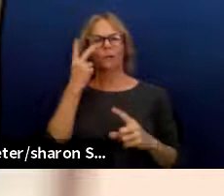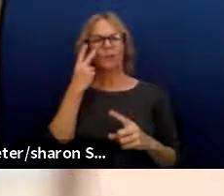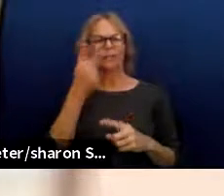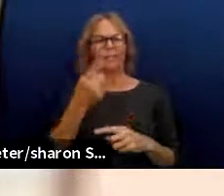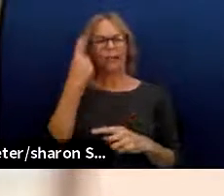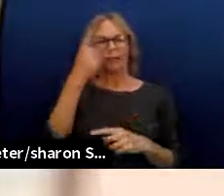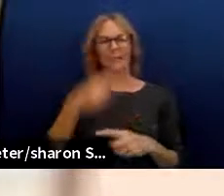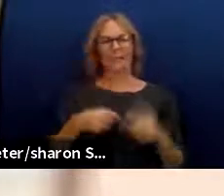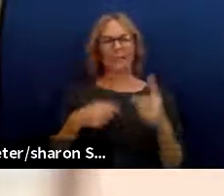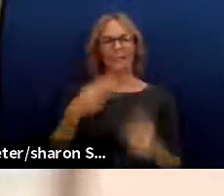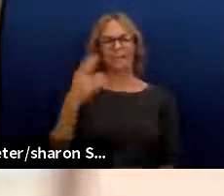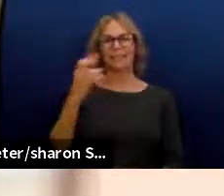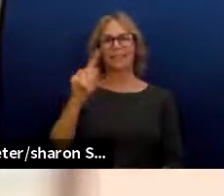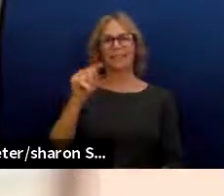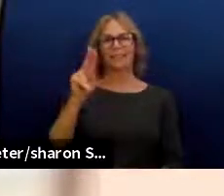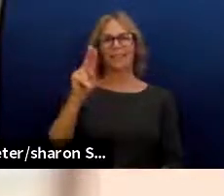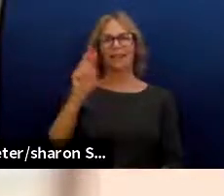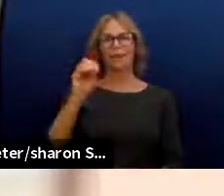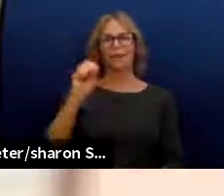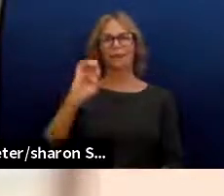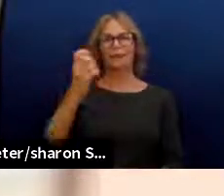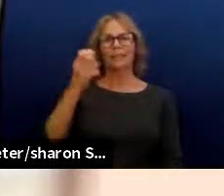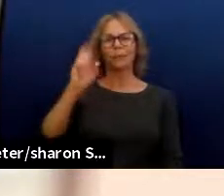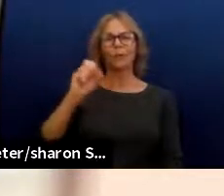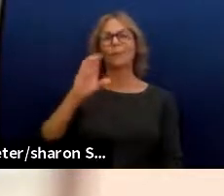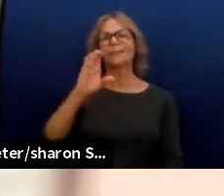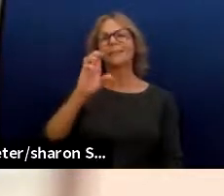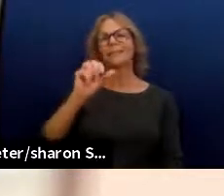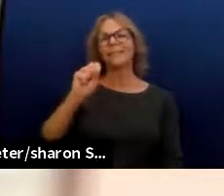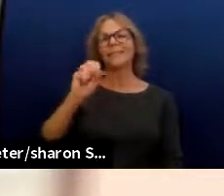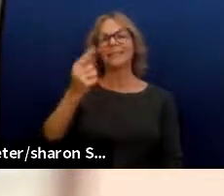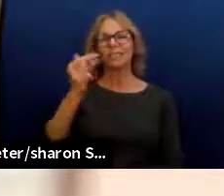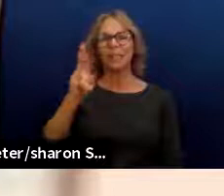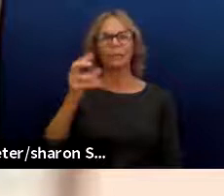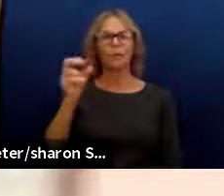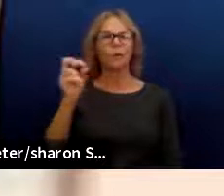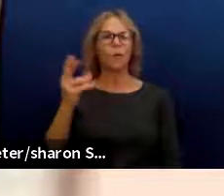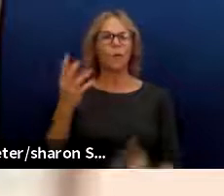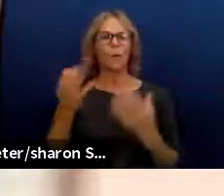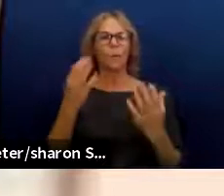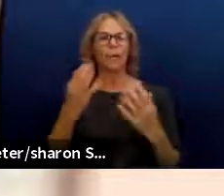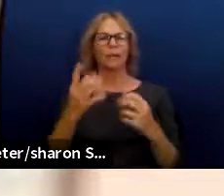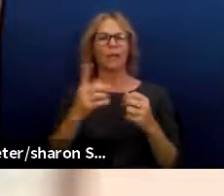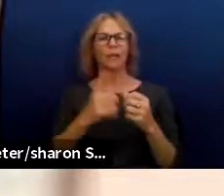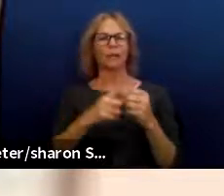this is a heterosexual cisgender couple? Or did you maybe consider at first with your first thought that this might be a cisgender